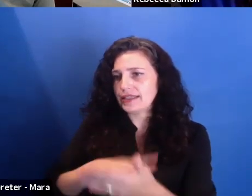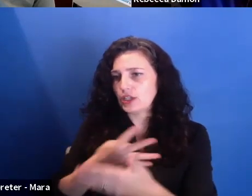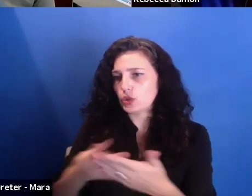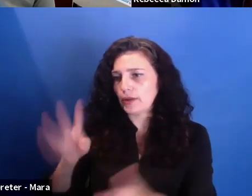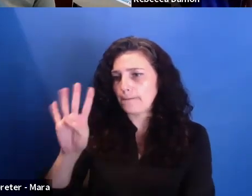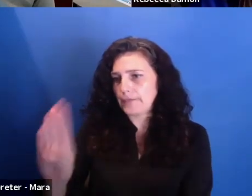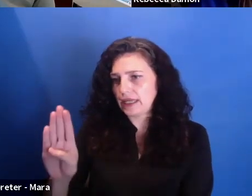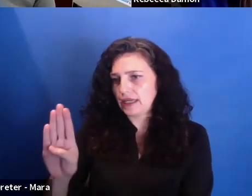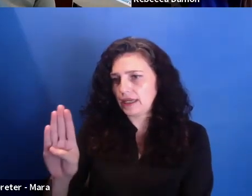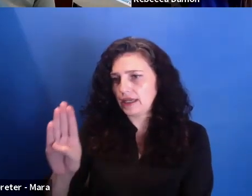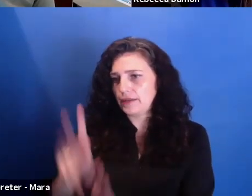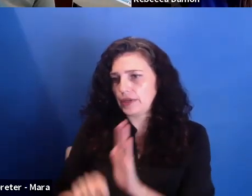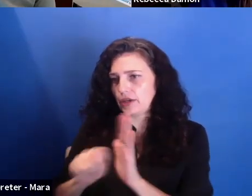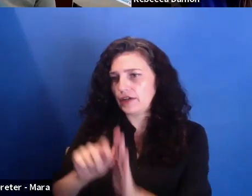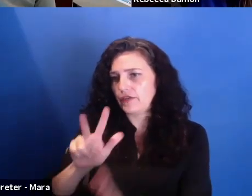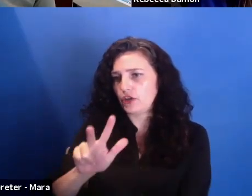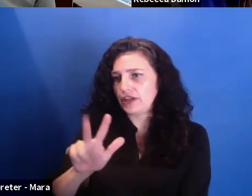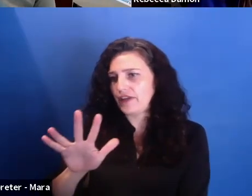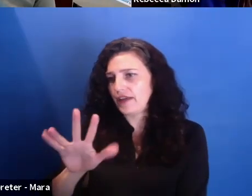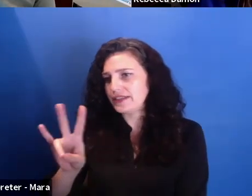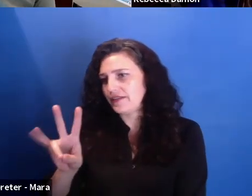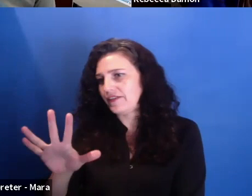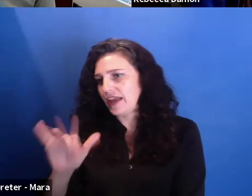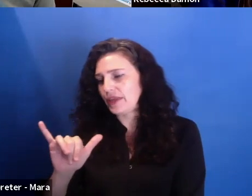And if that's prorated, it's prorated on a seven-day basis.